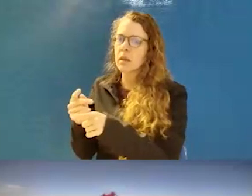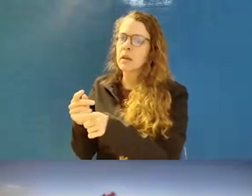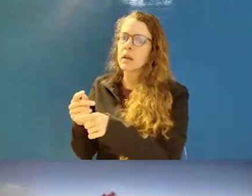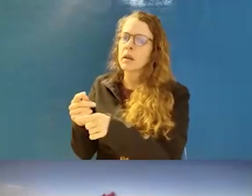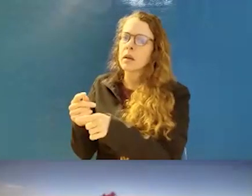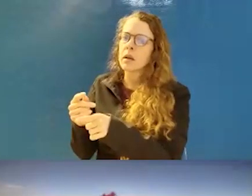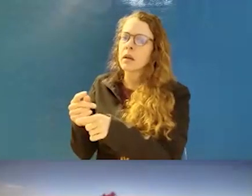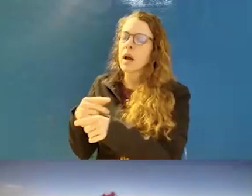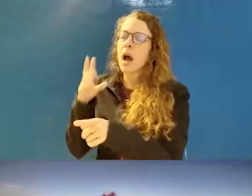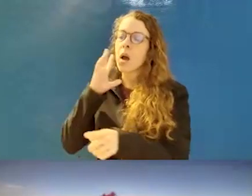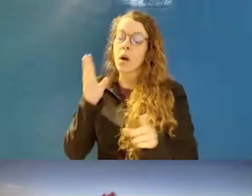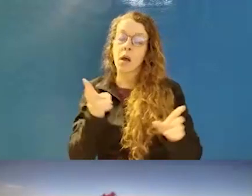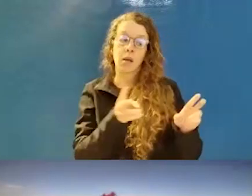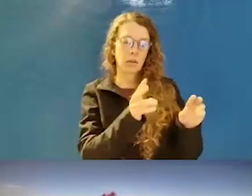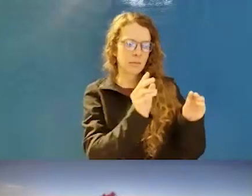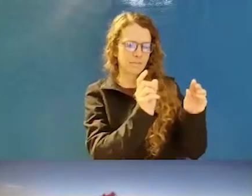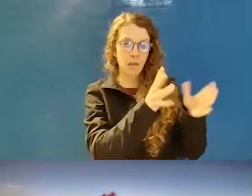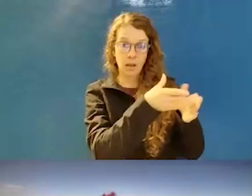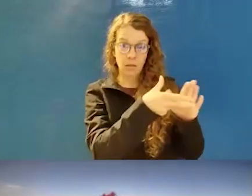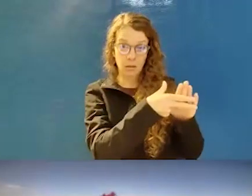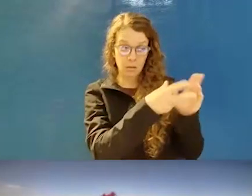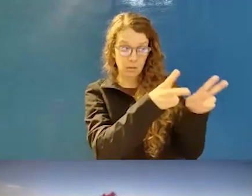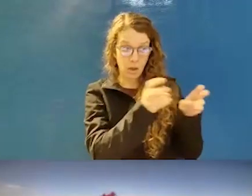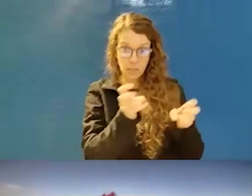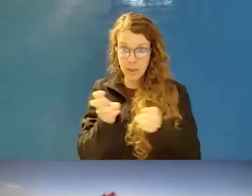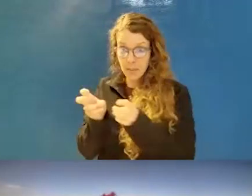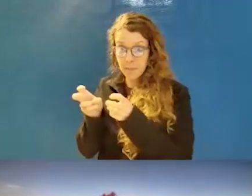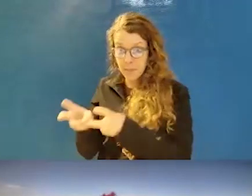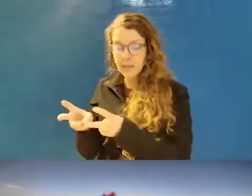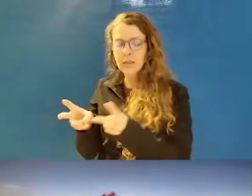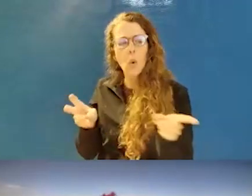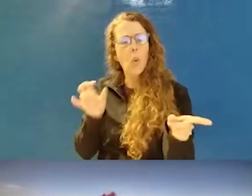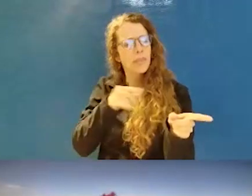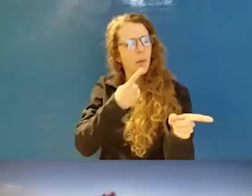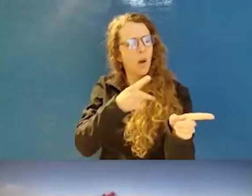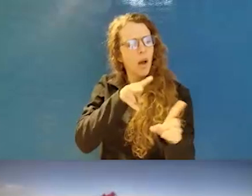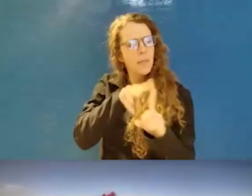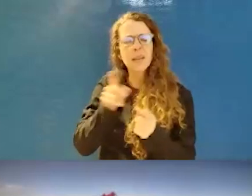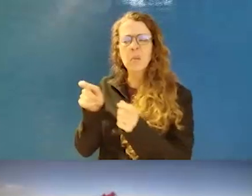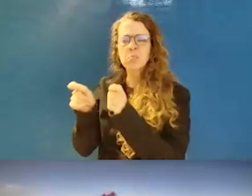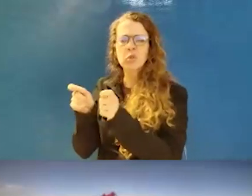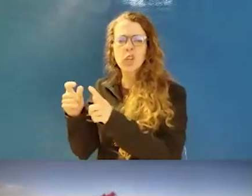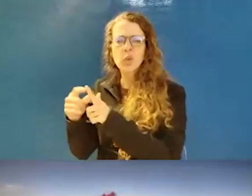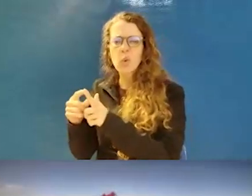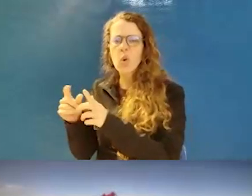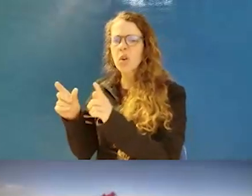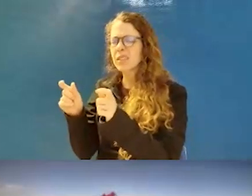Then I'll, you know, just copy and paste the one that's relevant. Sometimes you have to tweak a couple words.